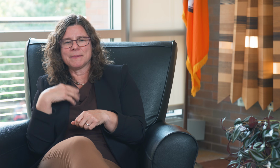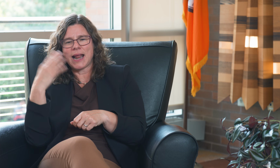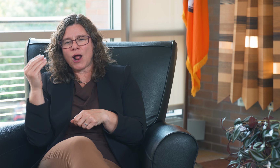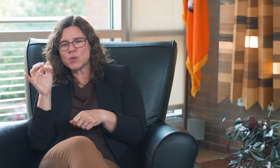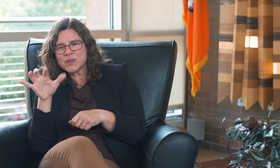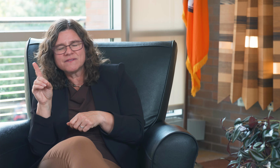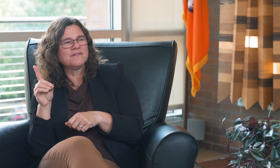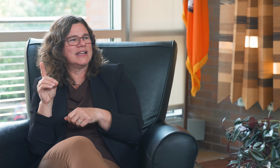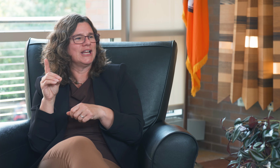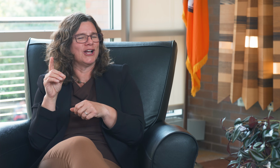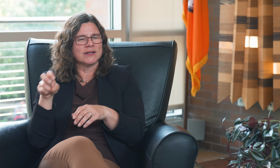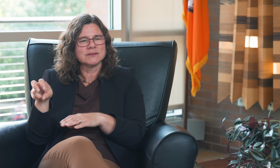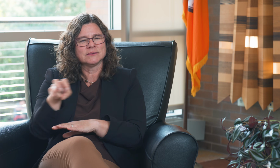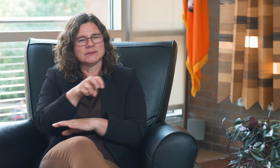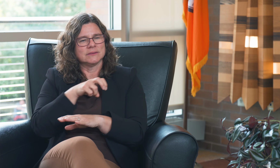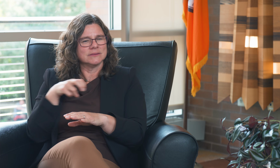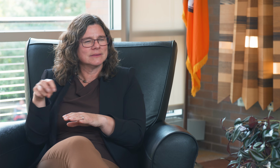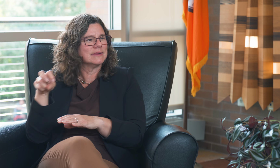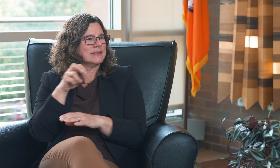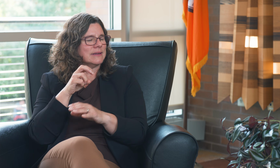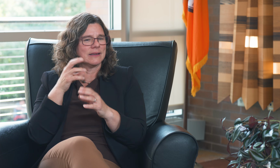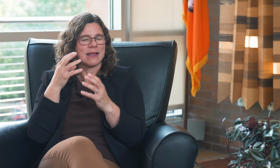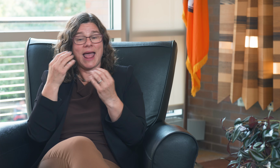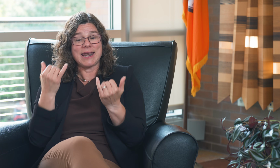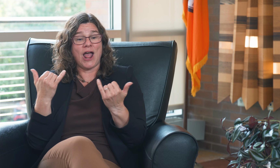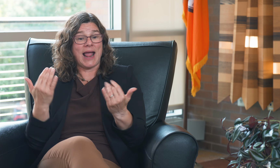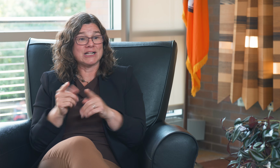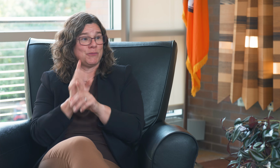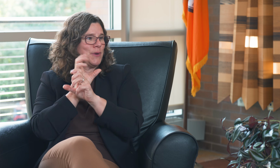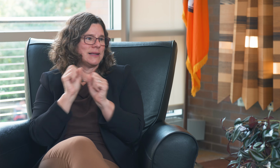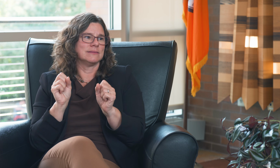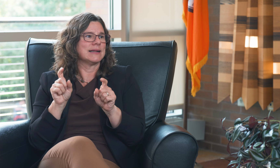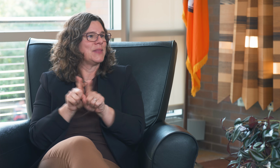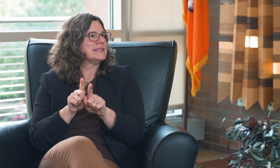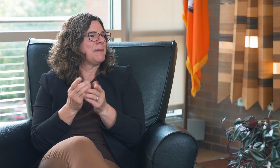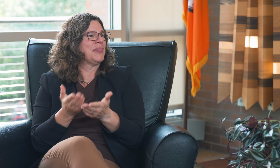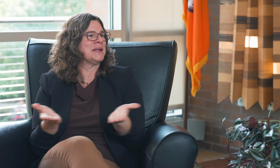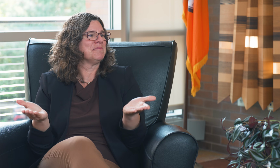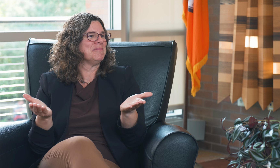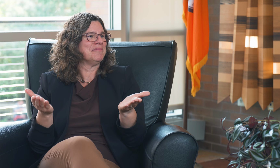I'm teaching in the classroom, I'm out in the lab, I'm in the field, and going back and forth.